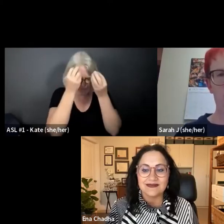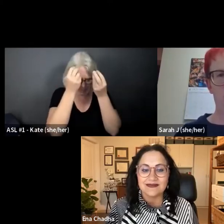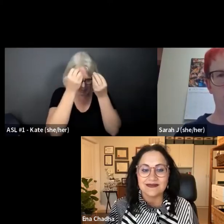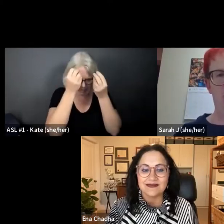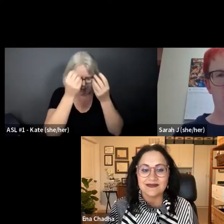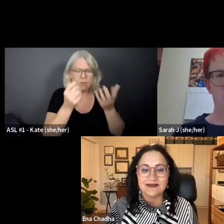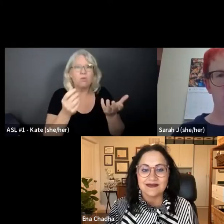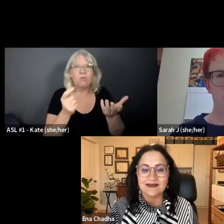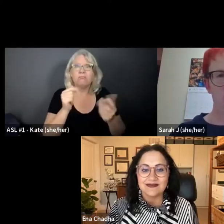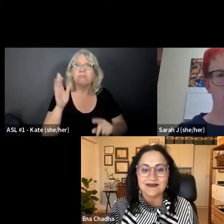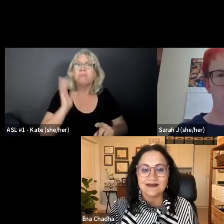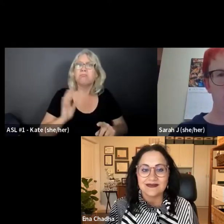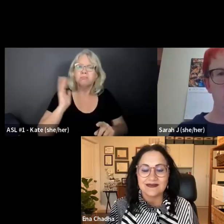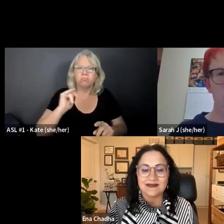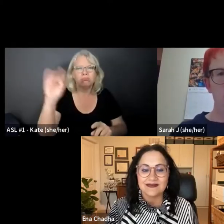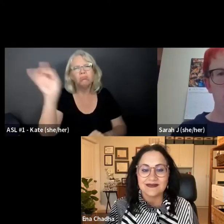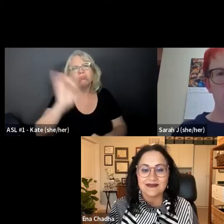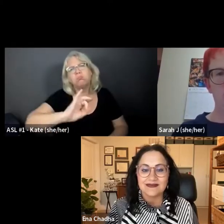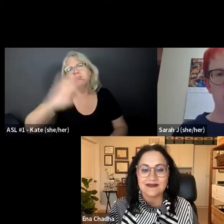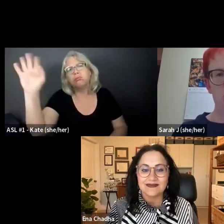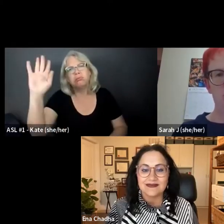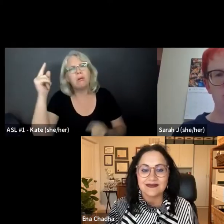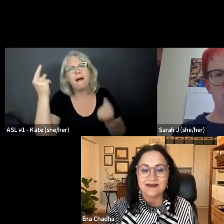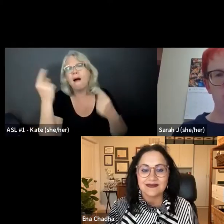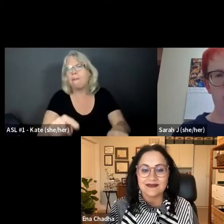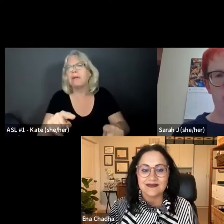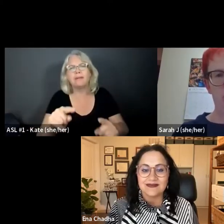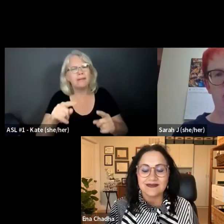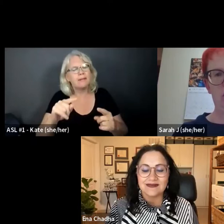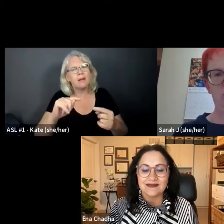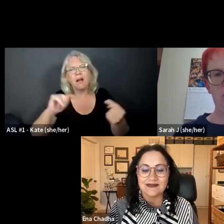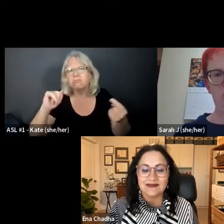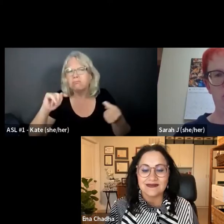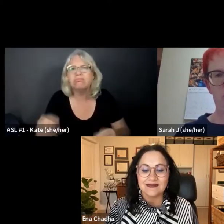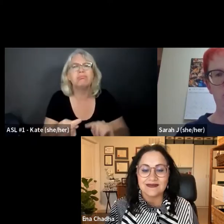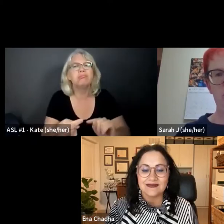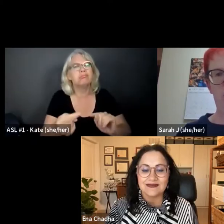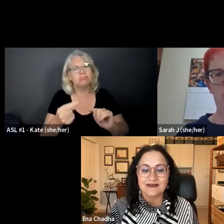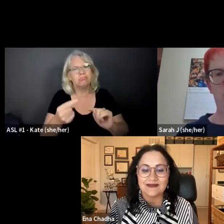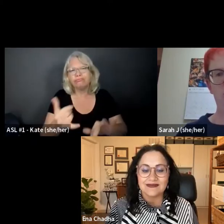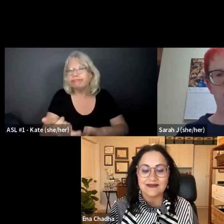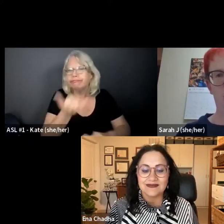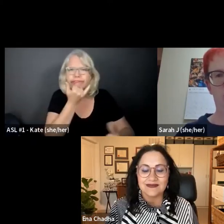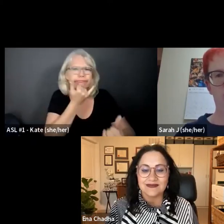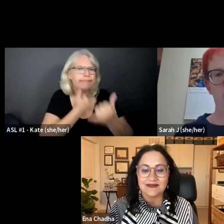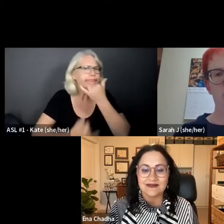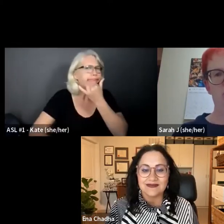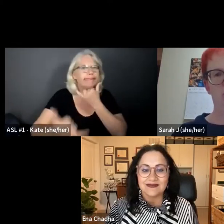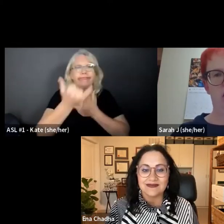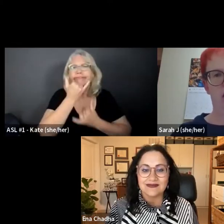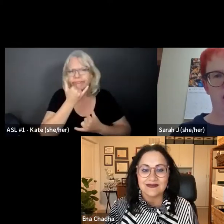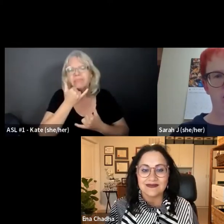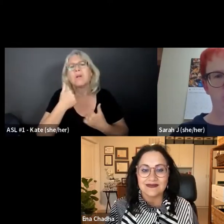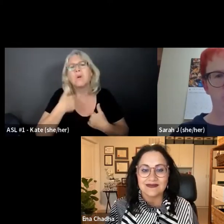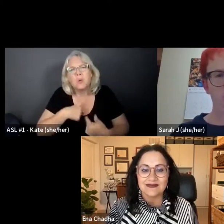OF THE PAST. LET US ALSO JOIN IN A COMMITMENT TO MAKING CHANGE TODAY.